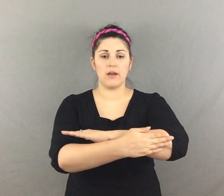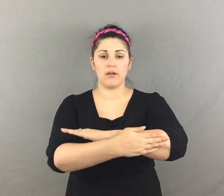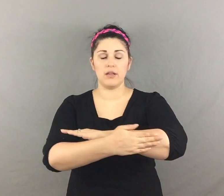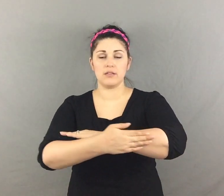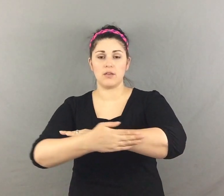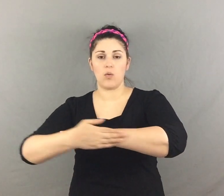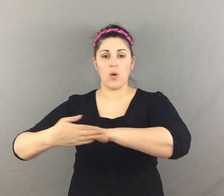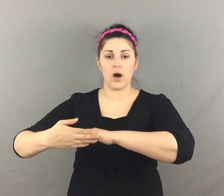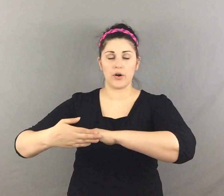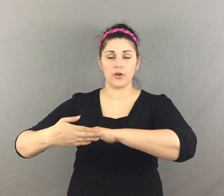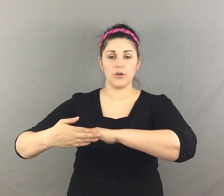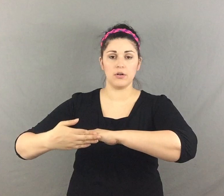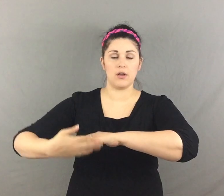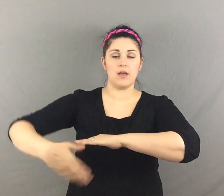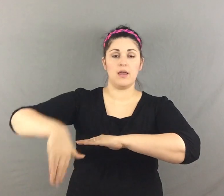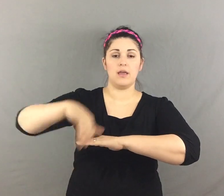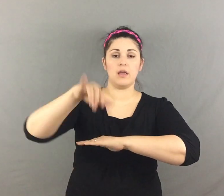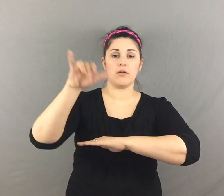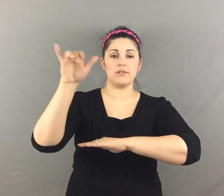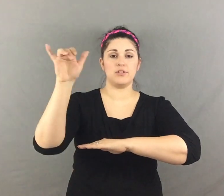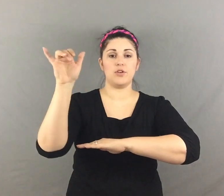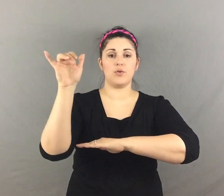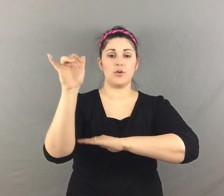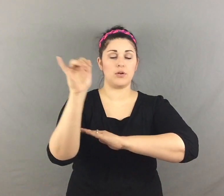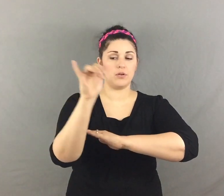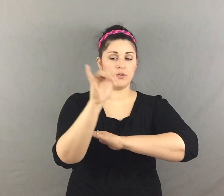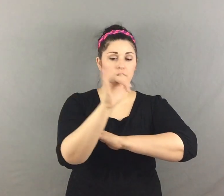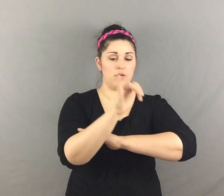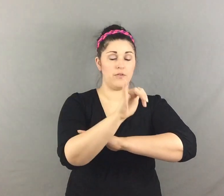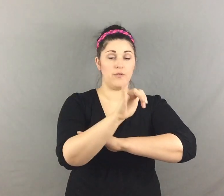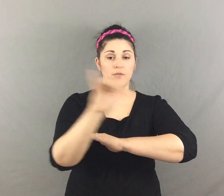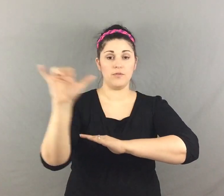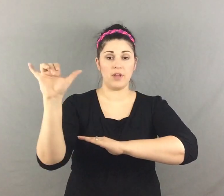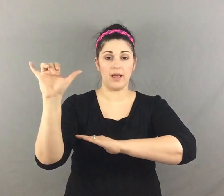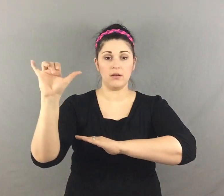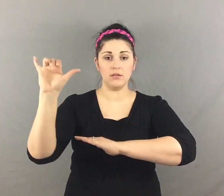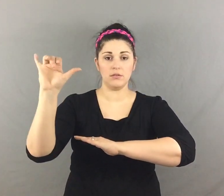Here is the water. Here's your tail.